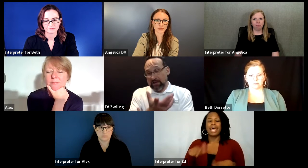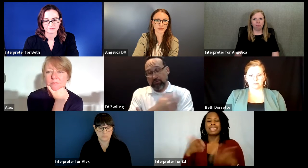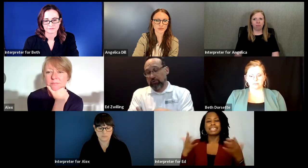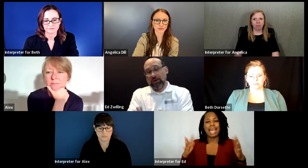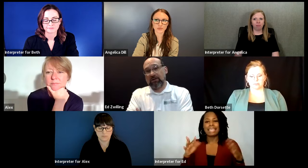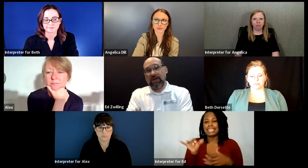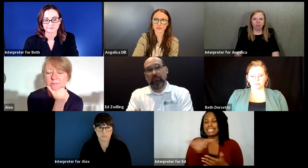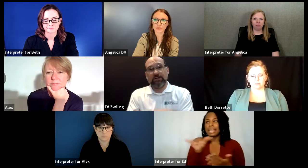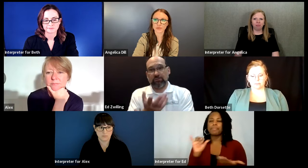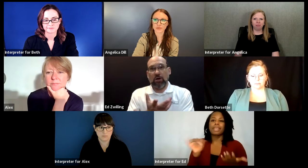Say like you run into that restaurant.